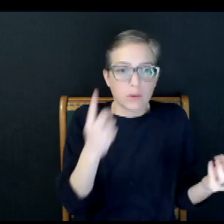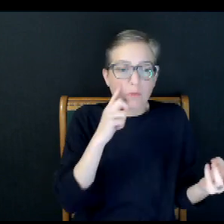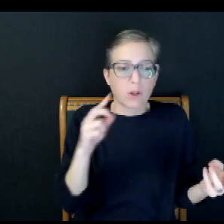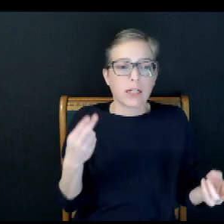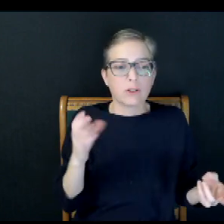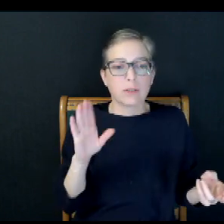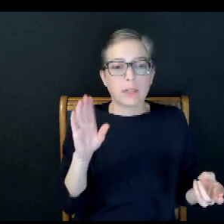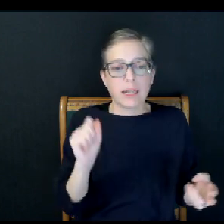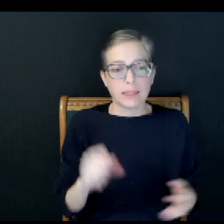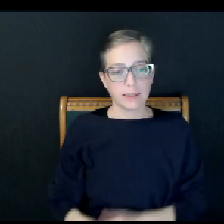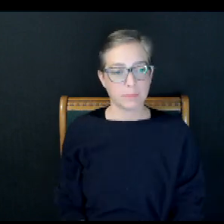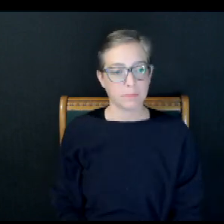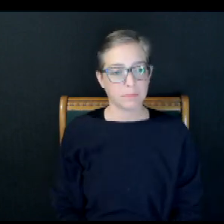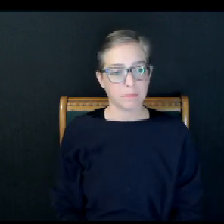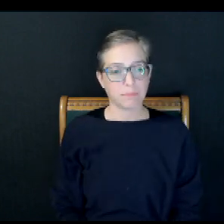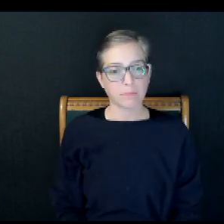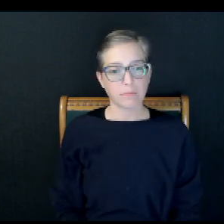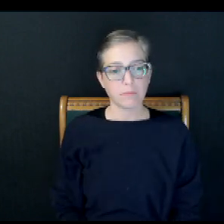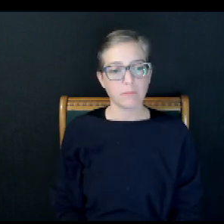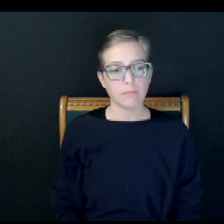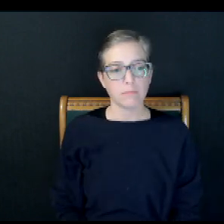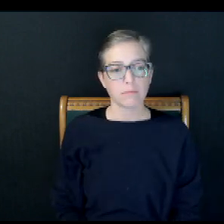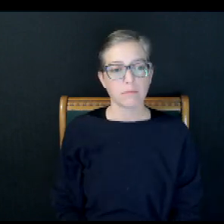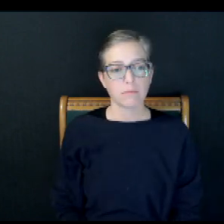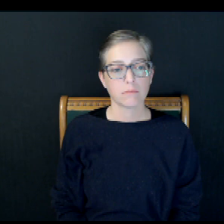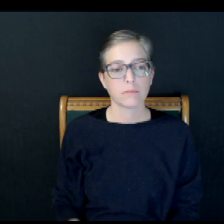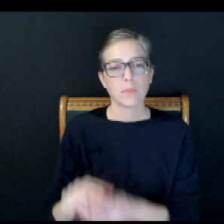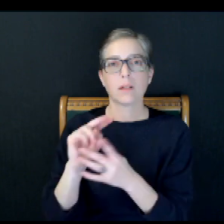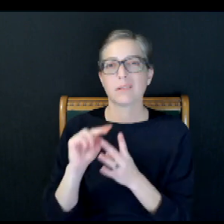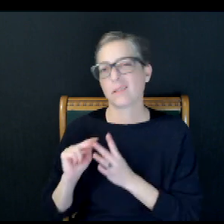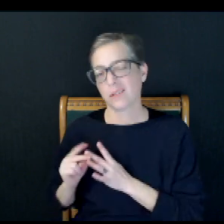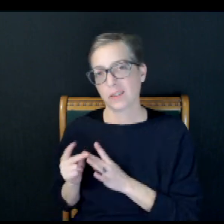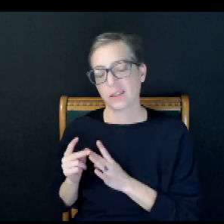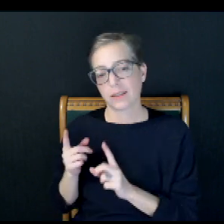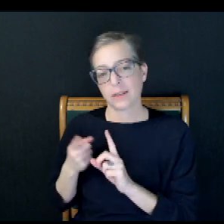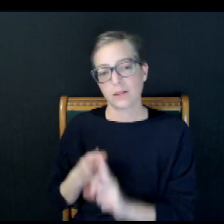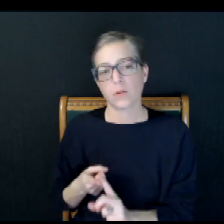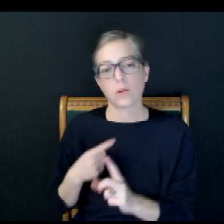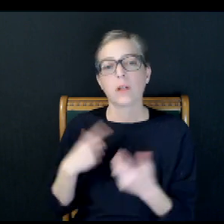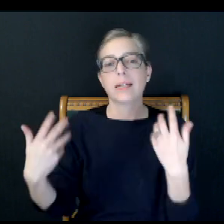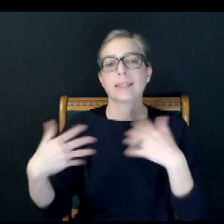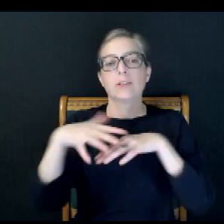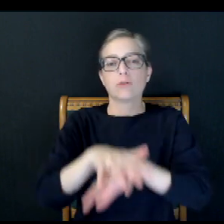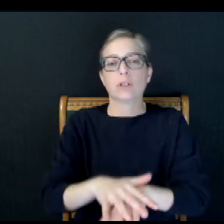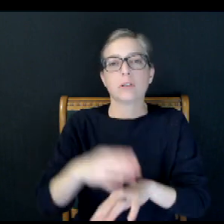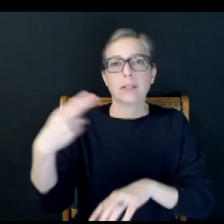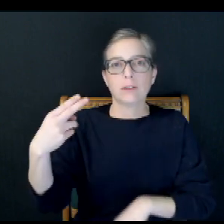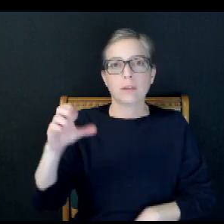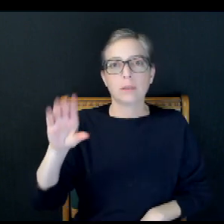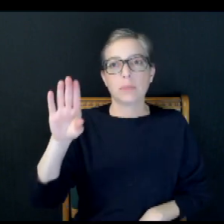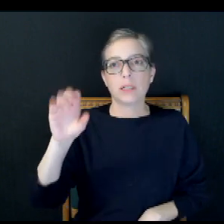The second one was integration of HCBS throughout the system. Excuse me.